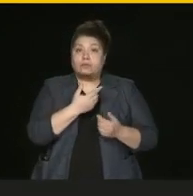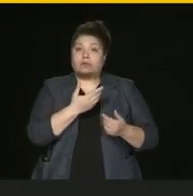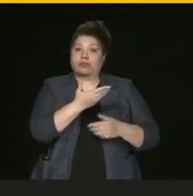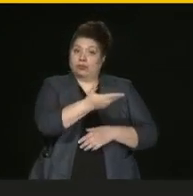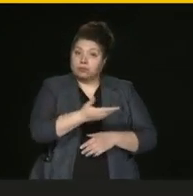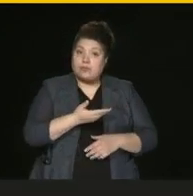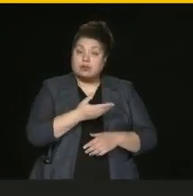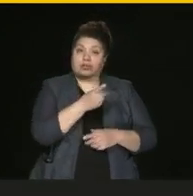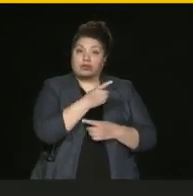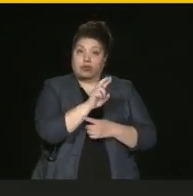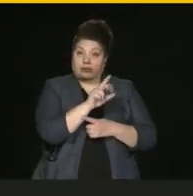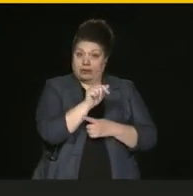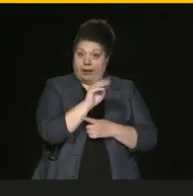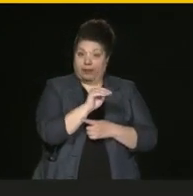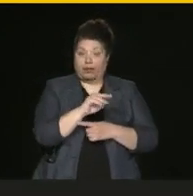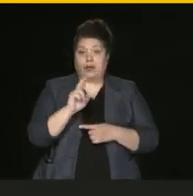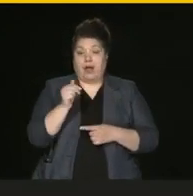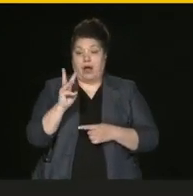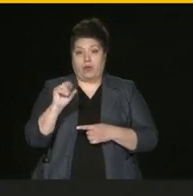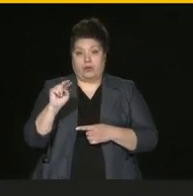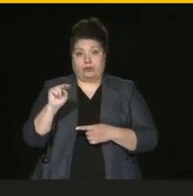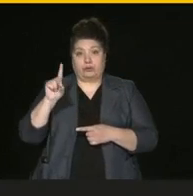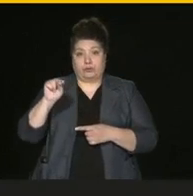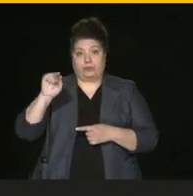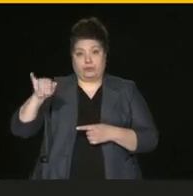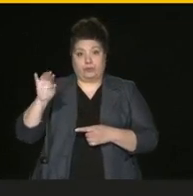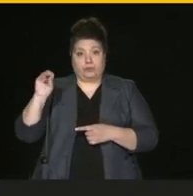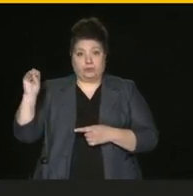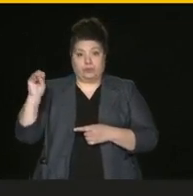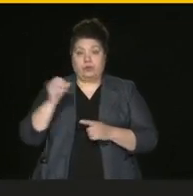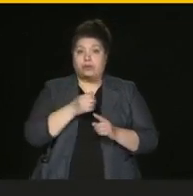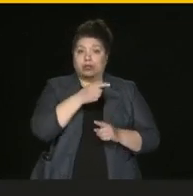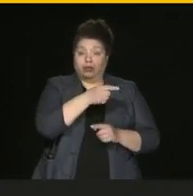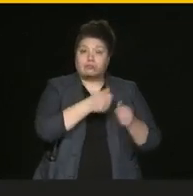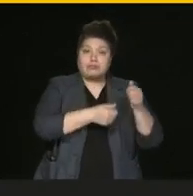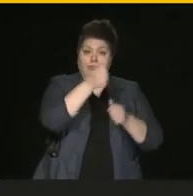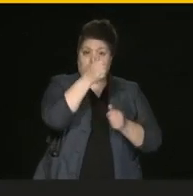THERESA TAM AND HOWARD NG, THE